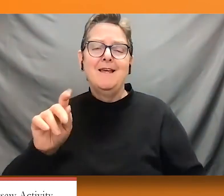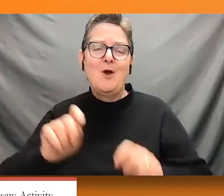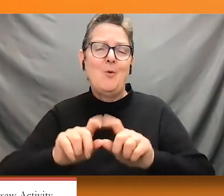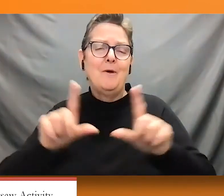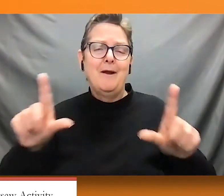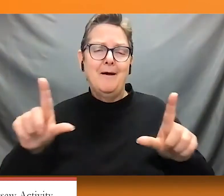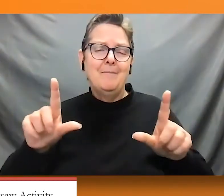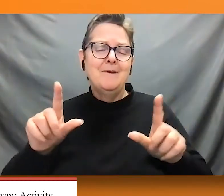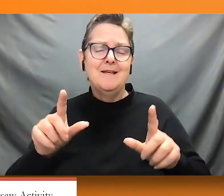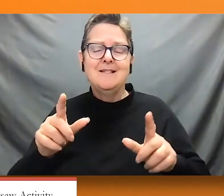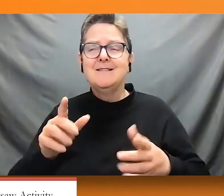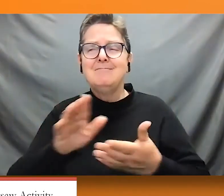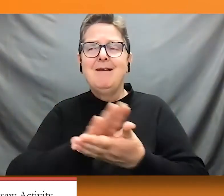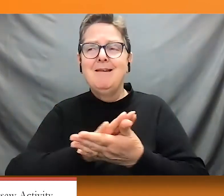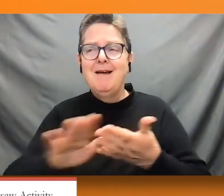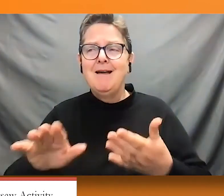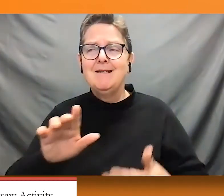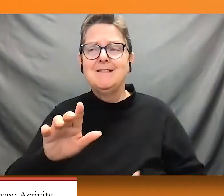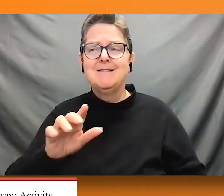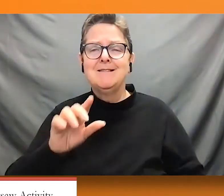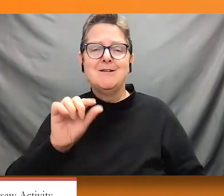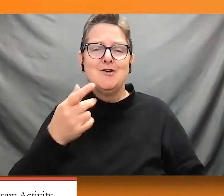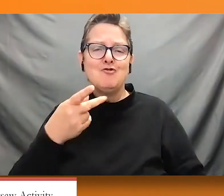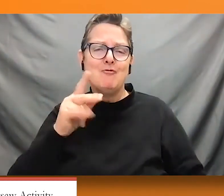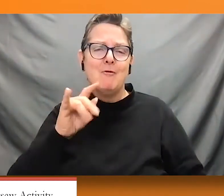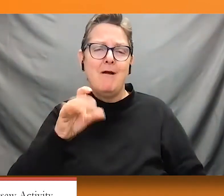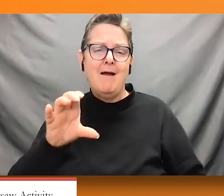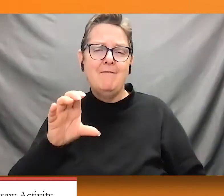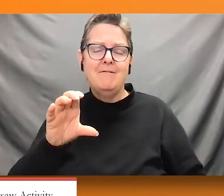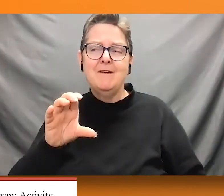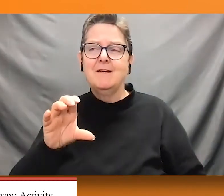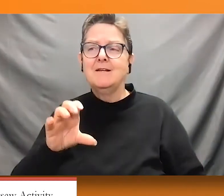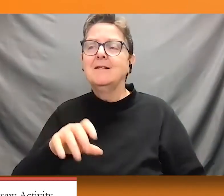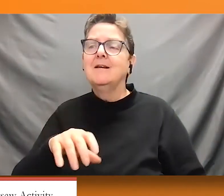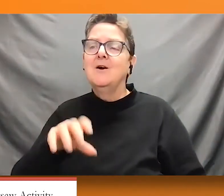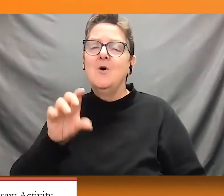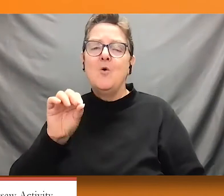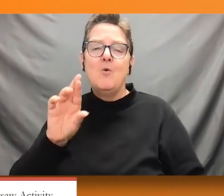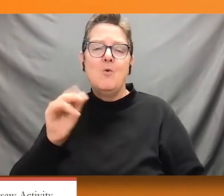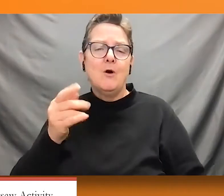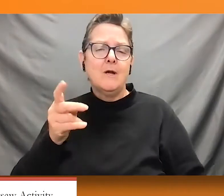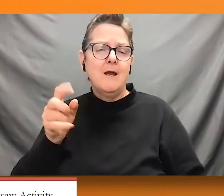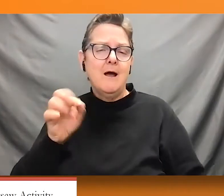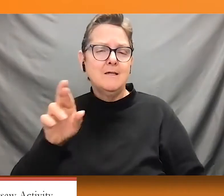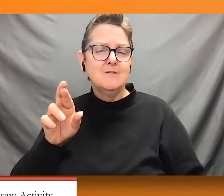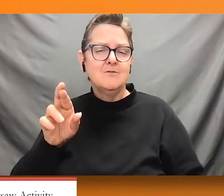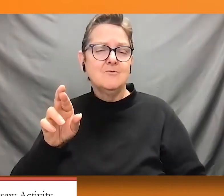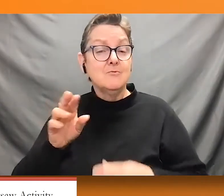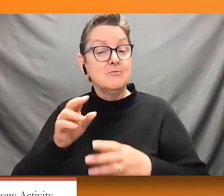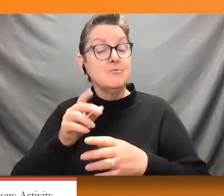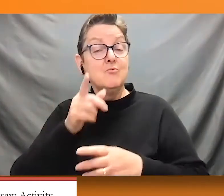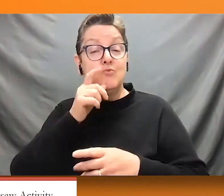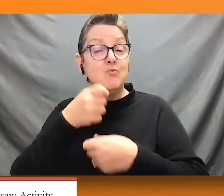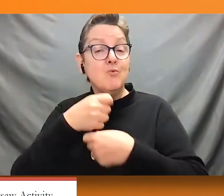And I will...it's actually a really nice one from--that Fisher and Frey made